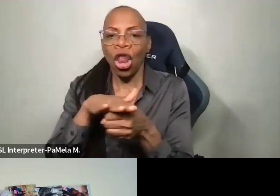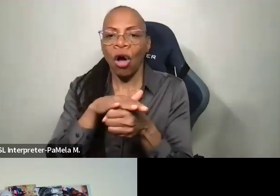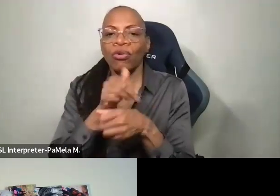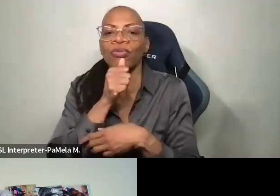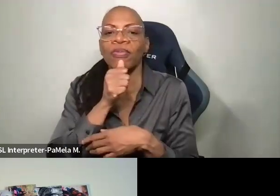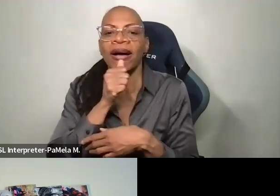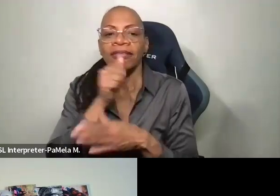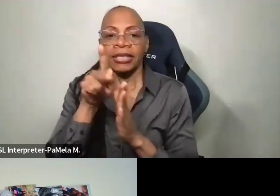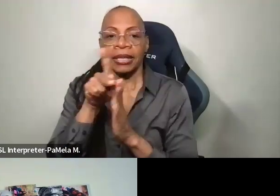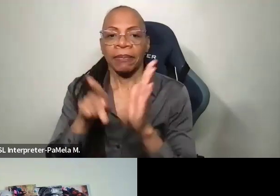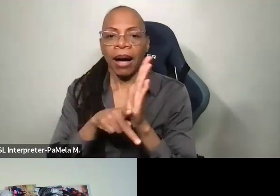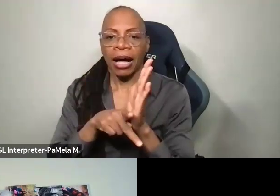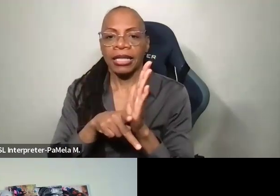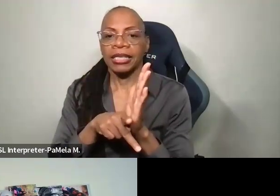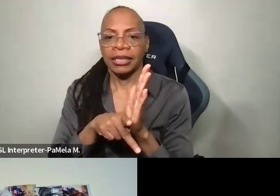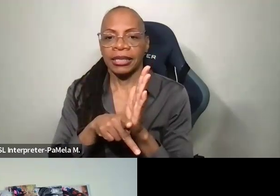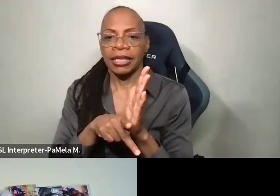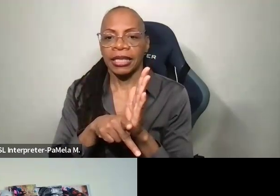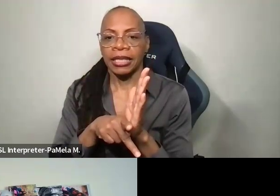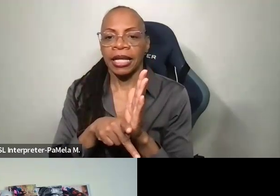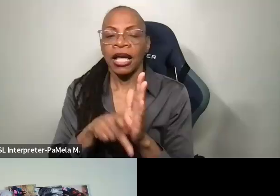And the baseline standard